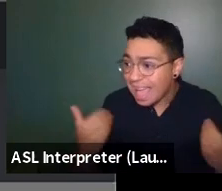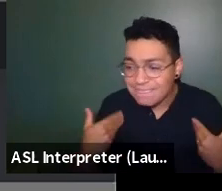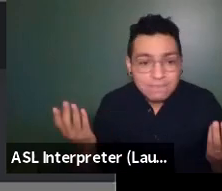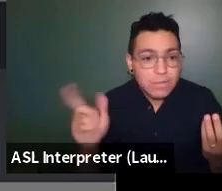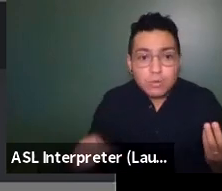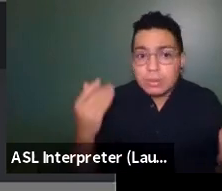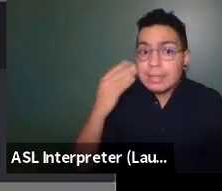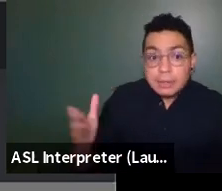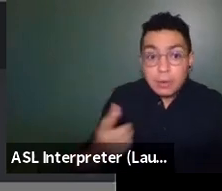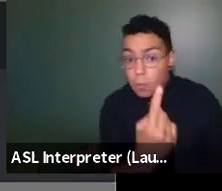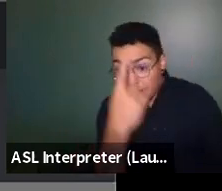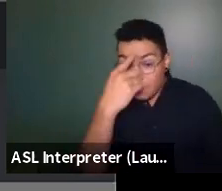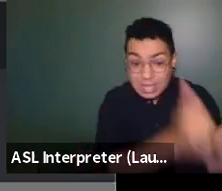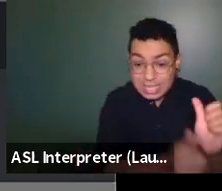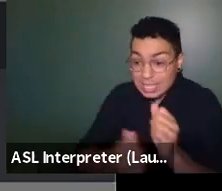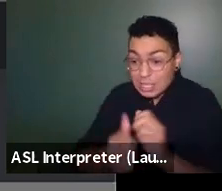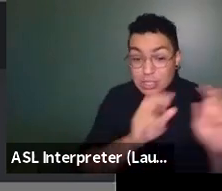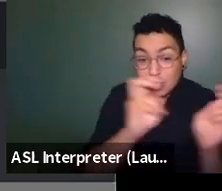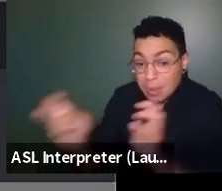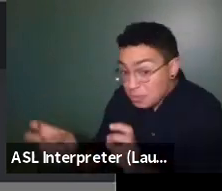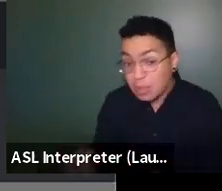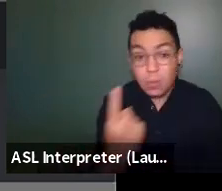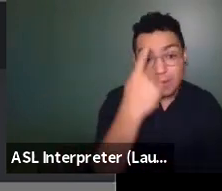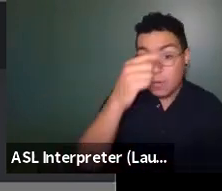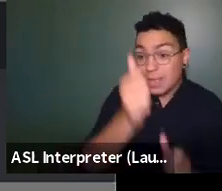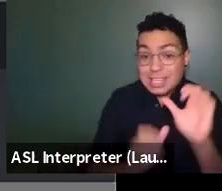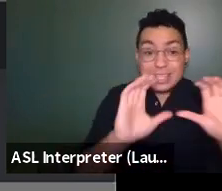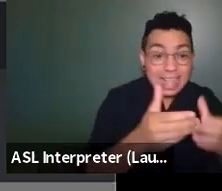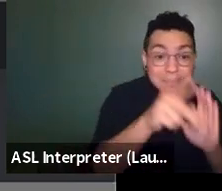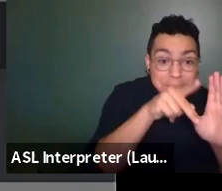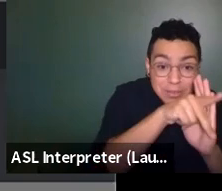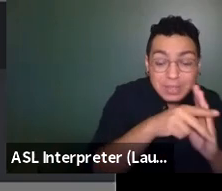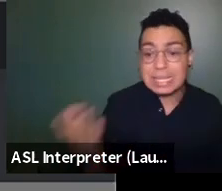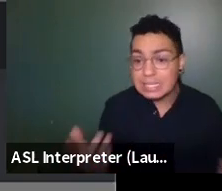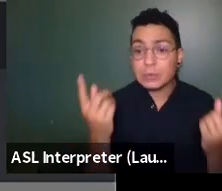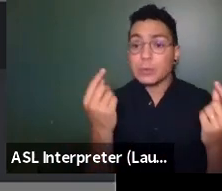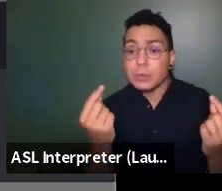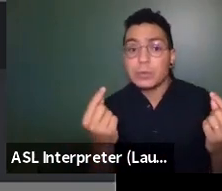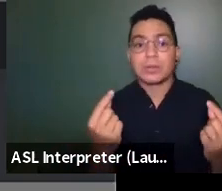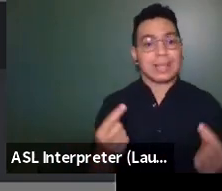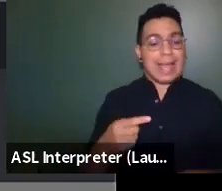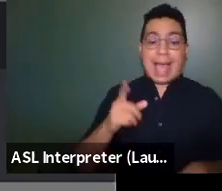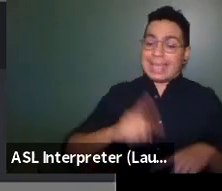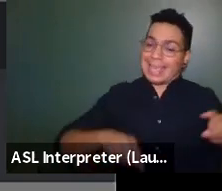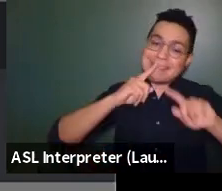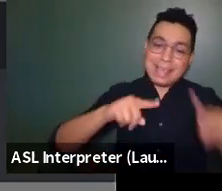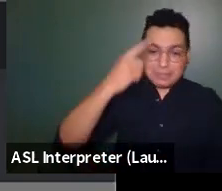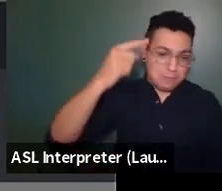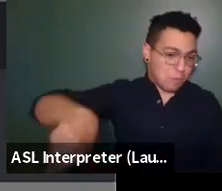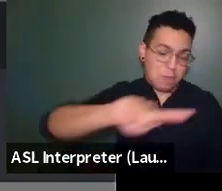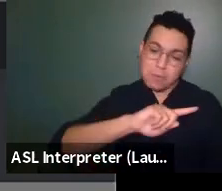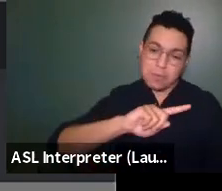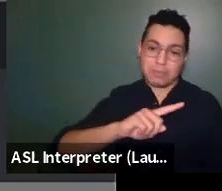ESD 112 - Katherine Livick: Should I have one for each subject? Should I have one for each class period?" And I cannot answer that question for you, because that's very individual.